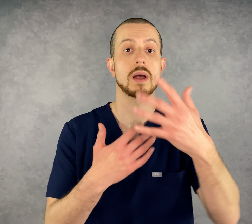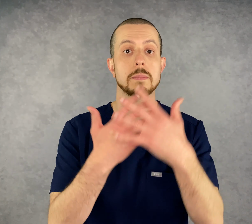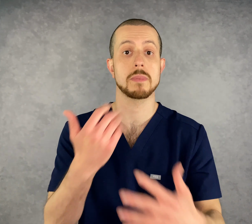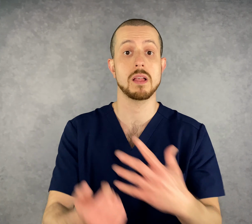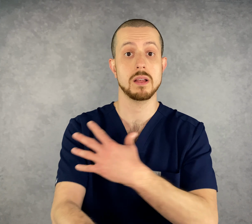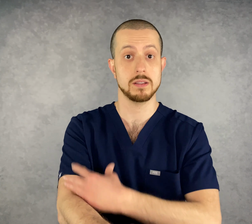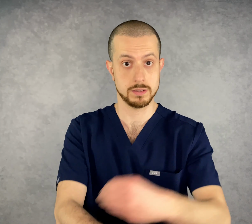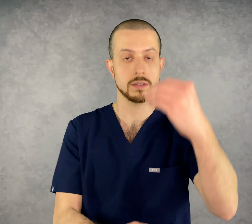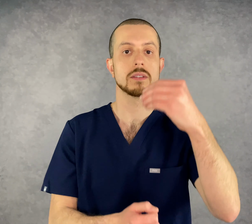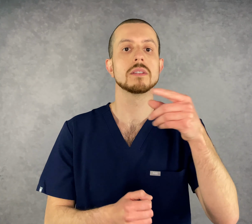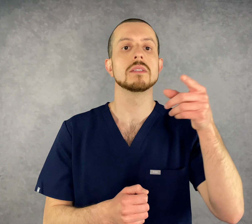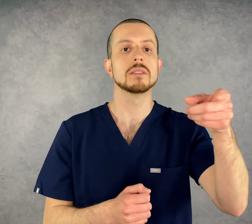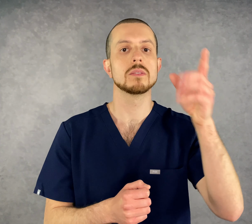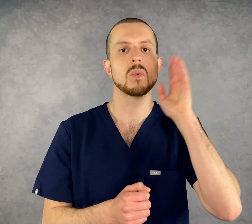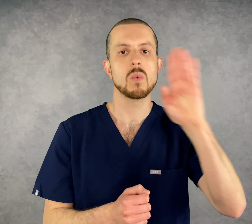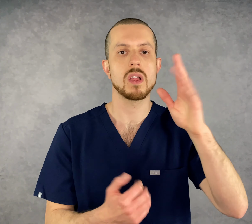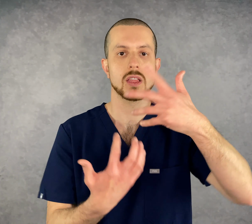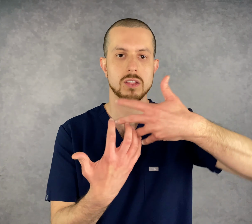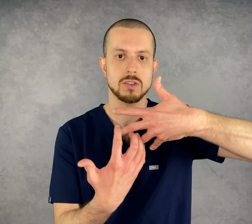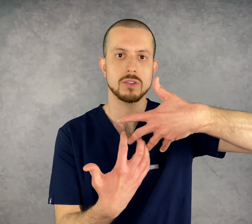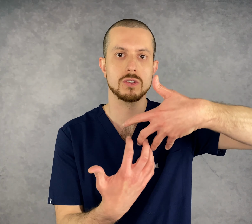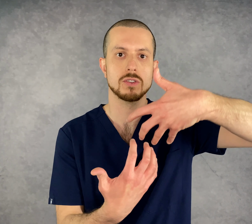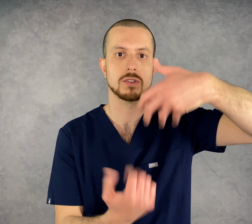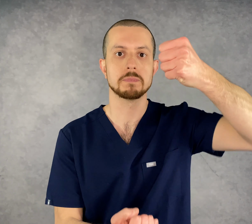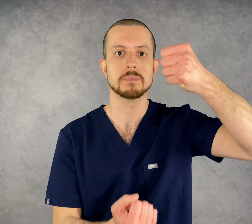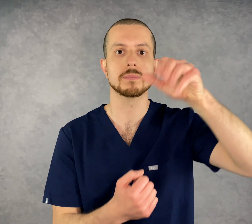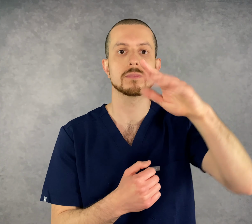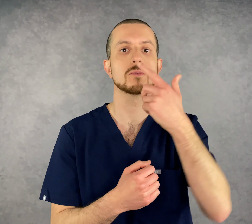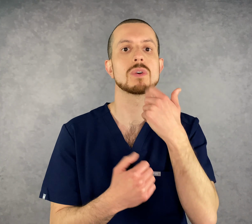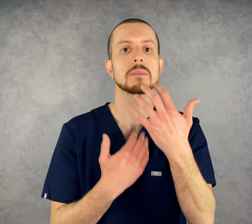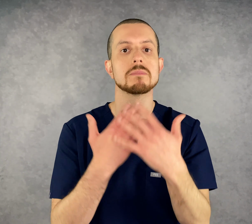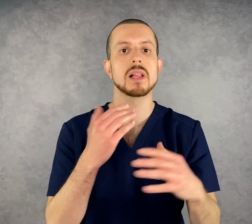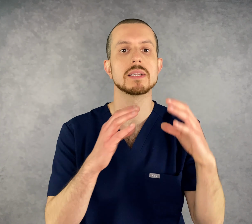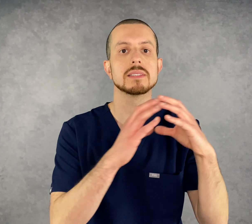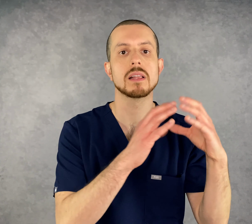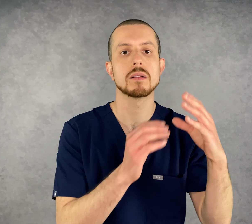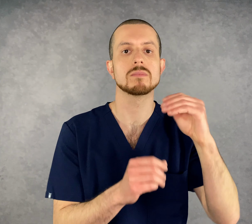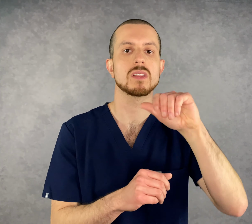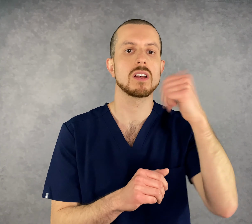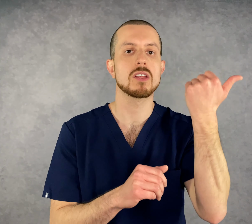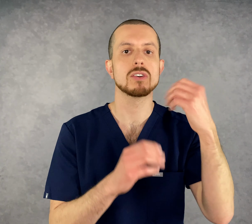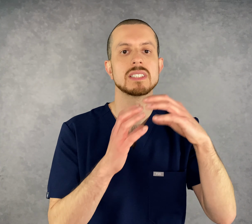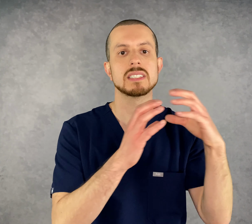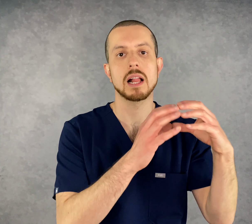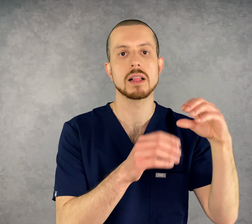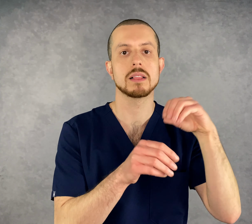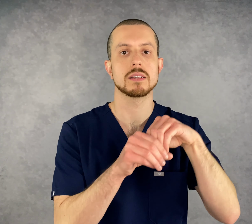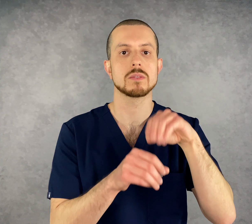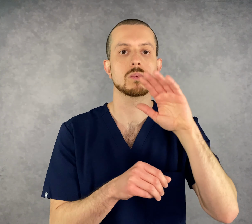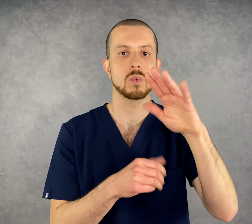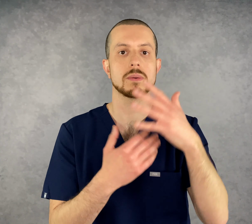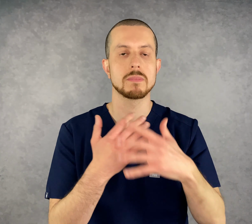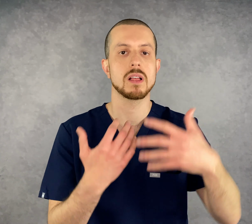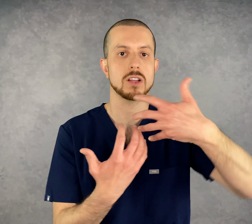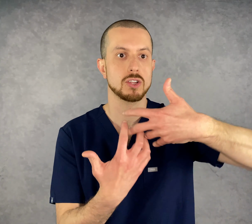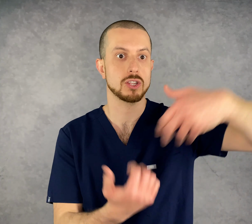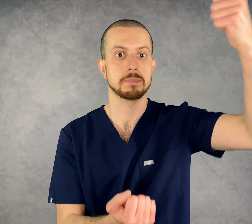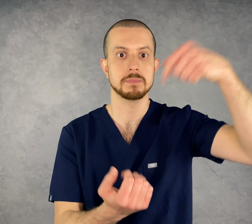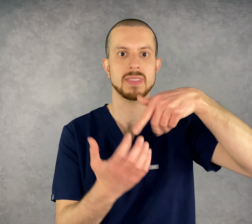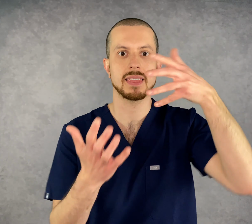After you donate blood, the plasma will be separated from it. It will be separated from your red blood cells as well as some other cells in your blood.